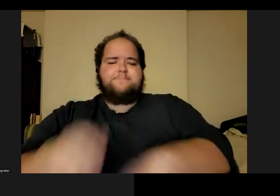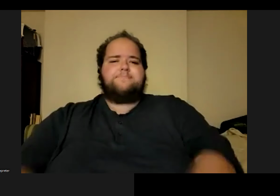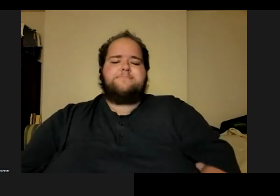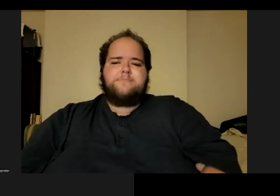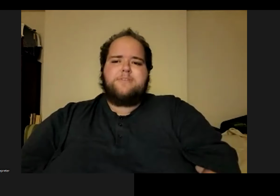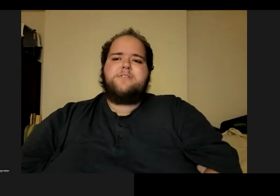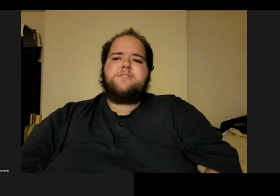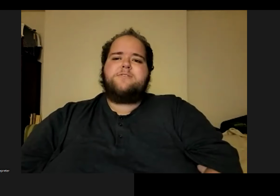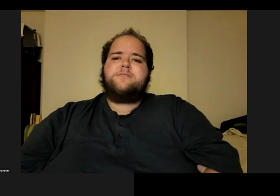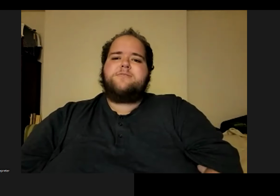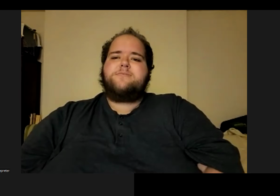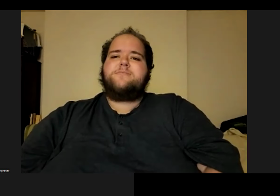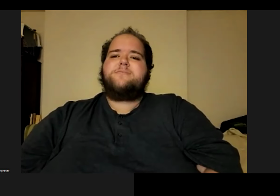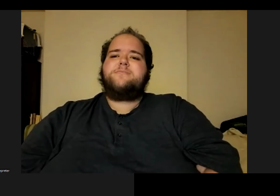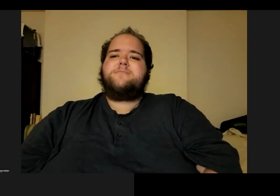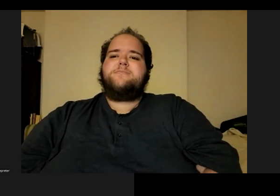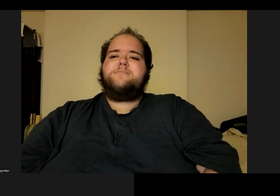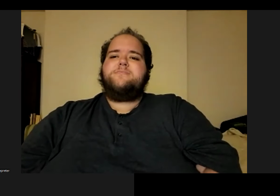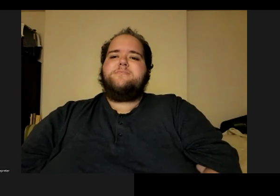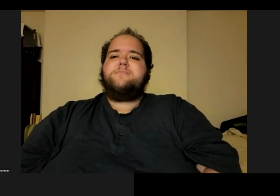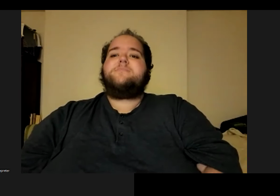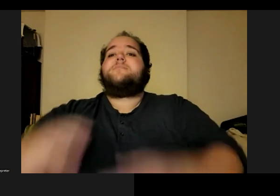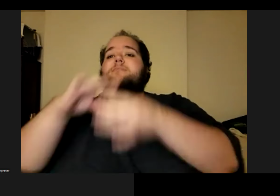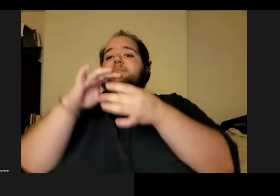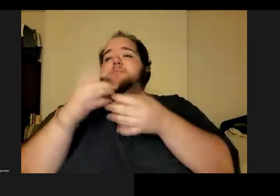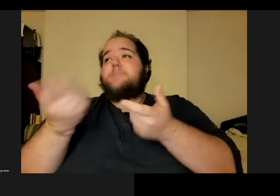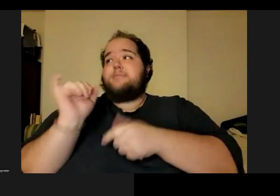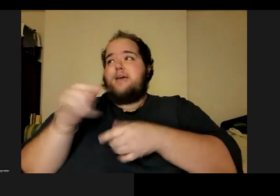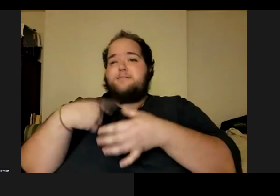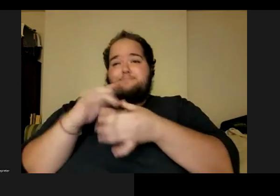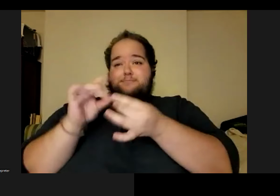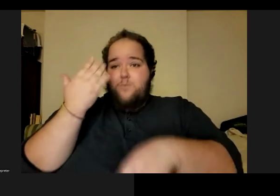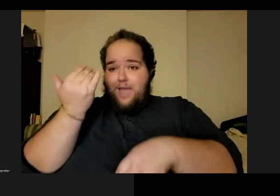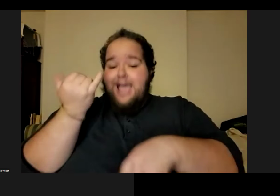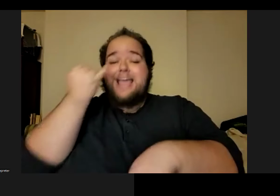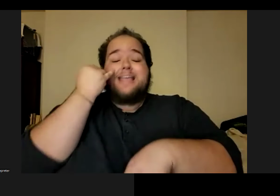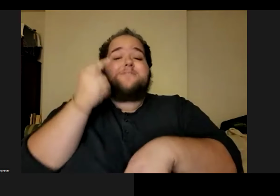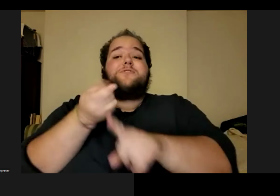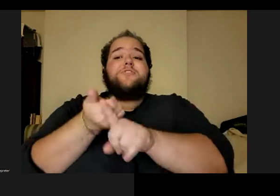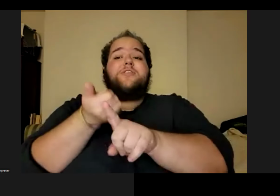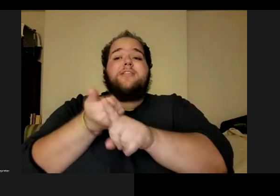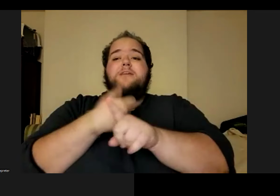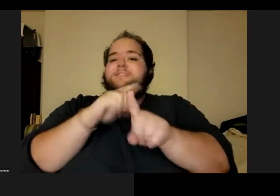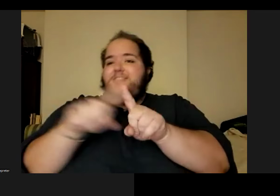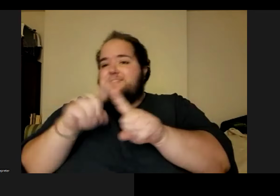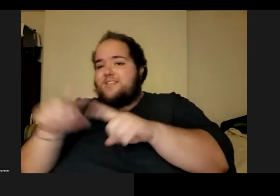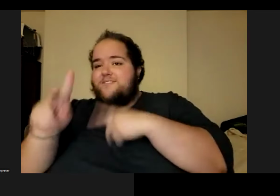And I also mentioned this too, because if you're multidisciplinary, if you like I do art,